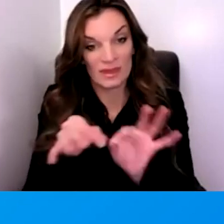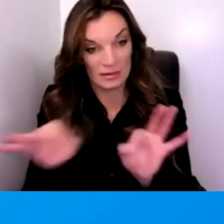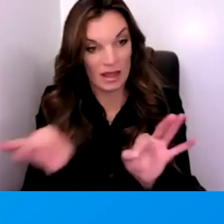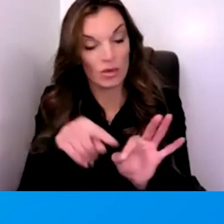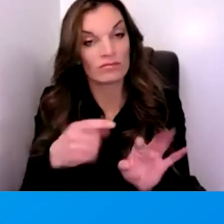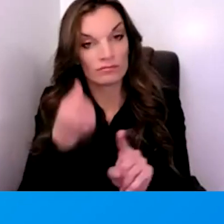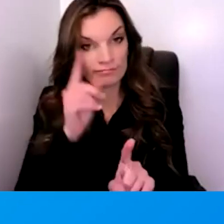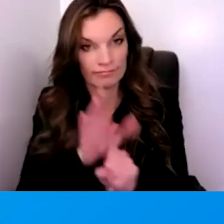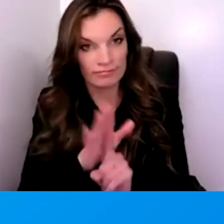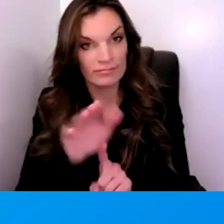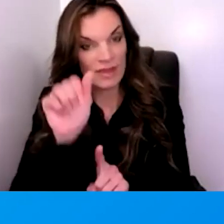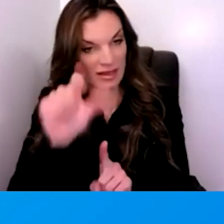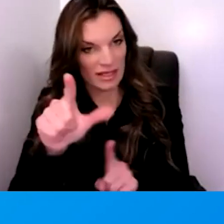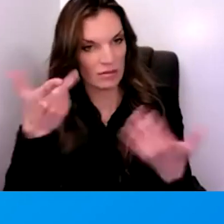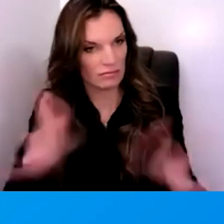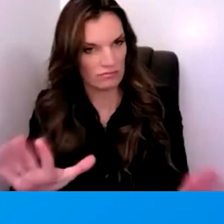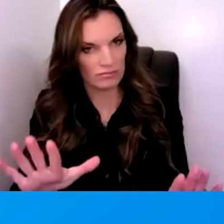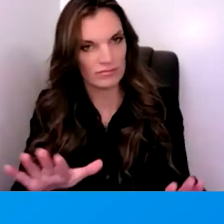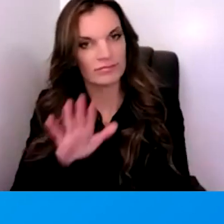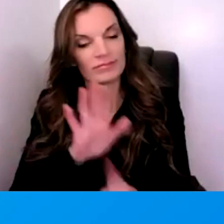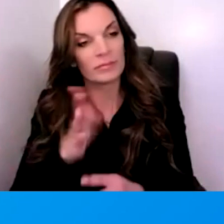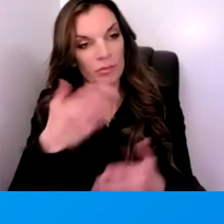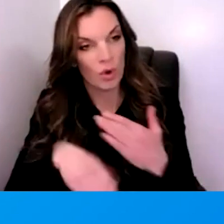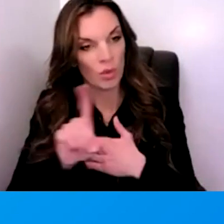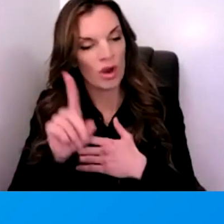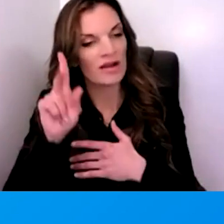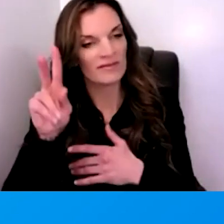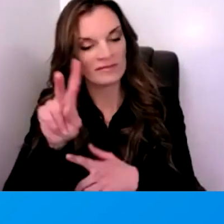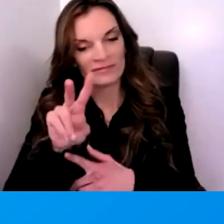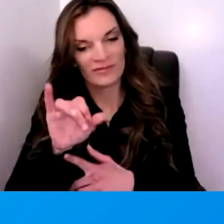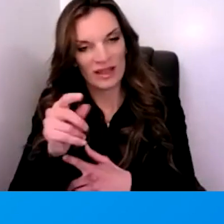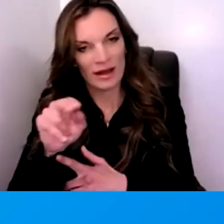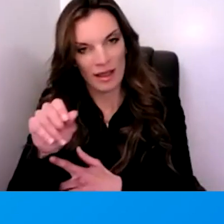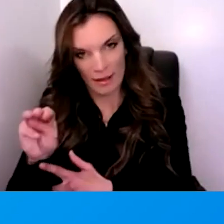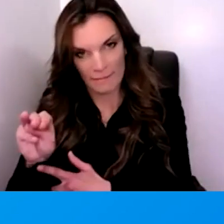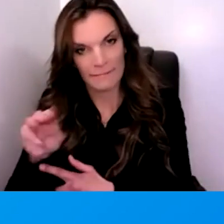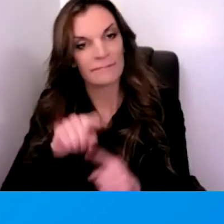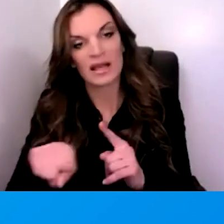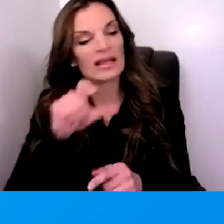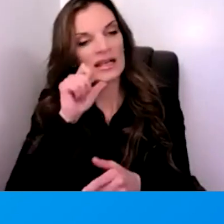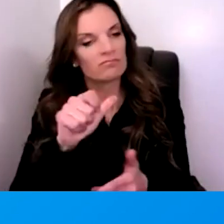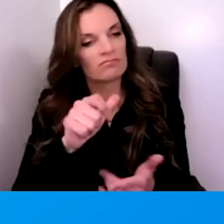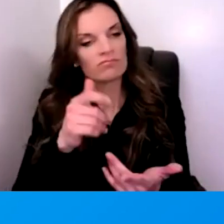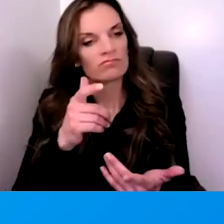is ASL. His country of origin was Vietnam but he never learned to read or write in any dialect